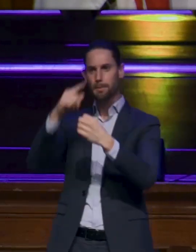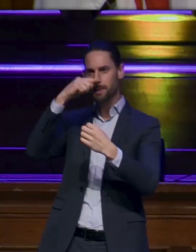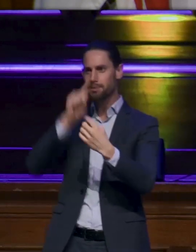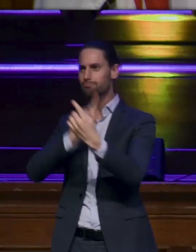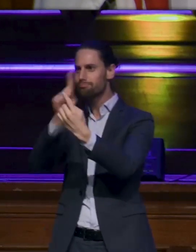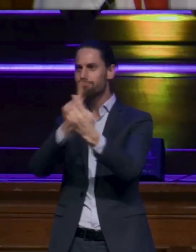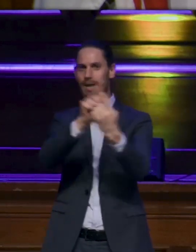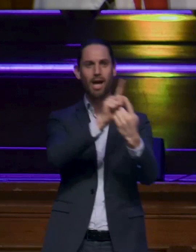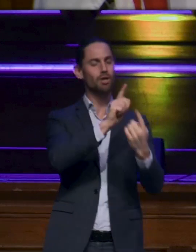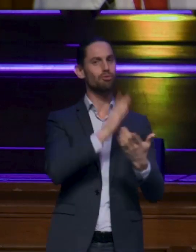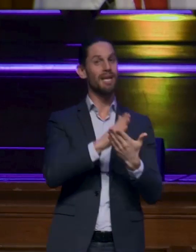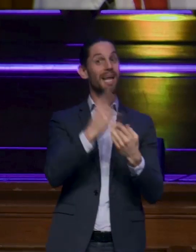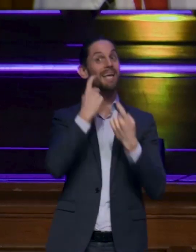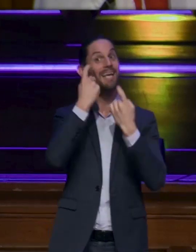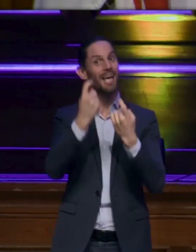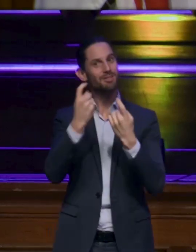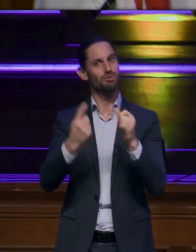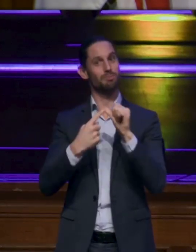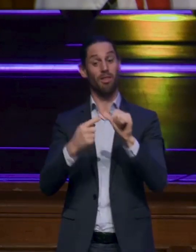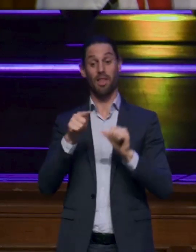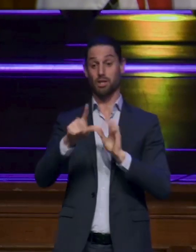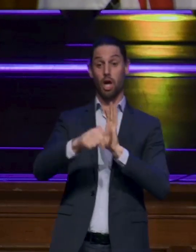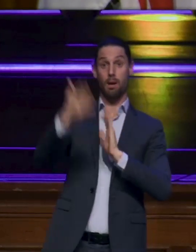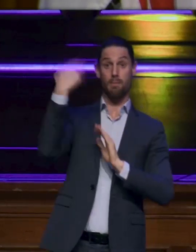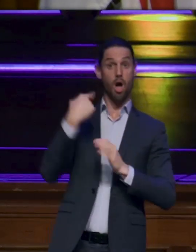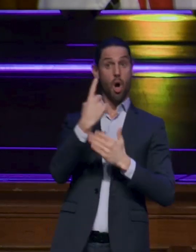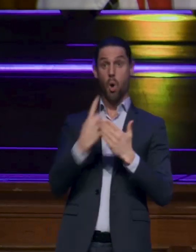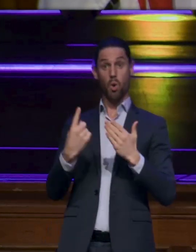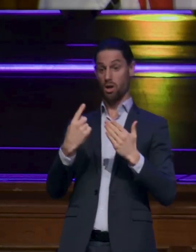that time all I was doing was mirroring exactly what was happening around the